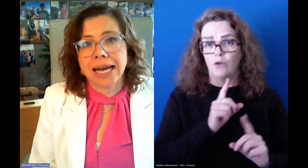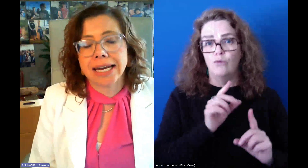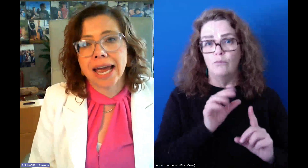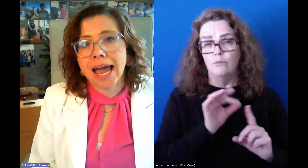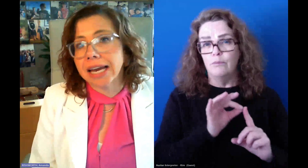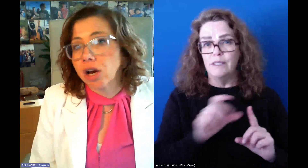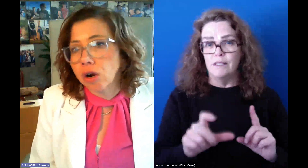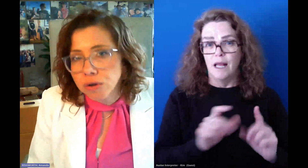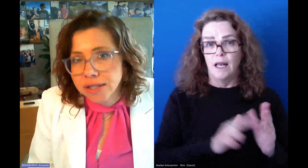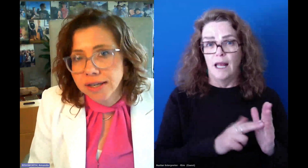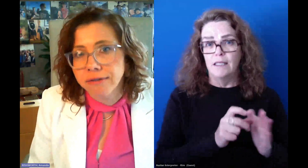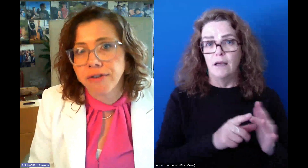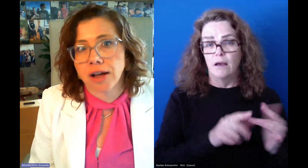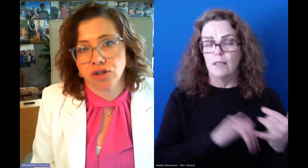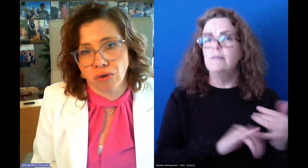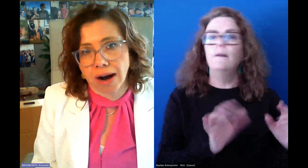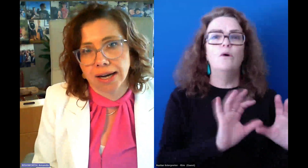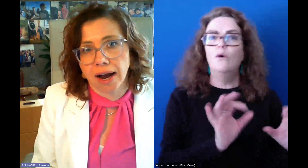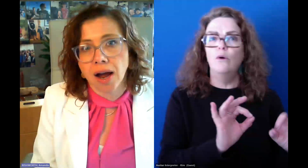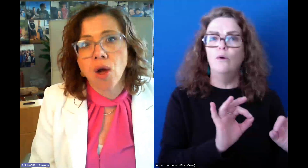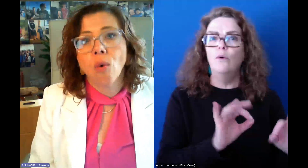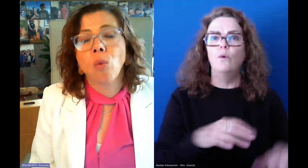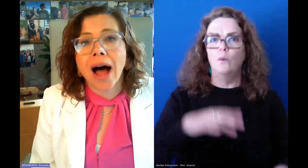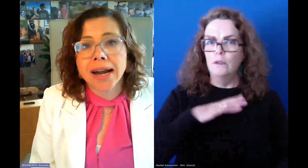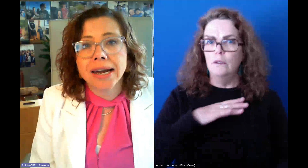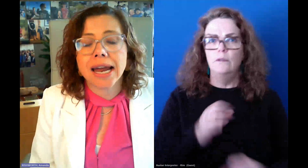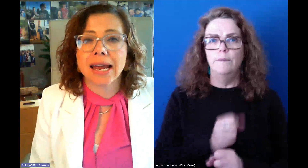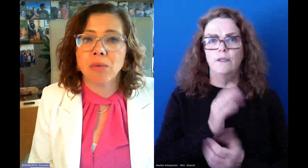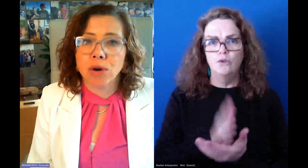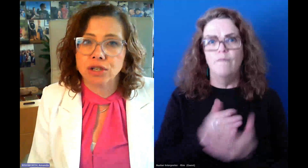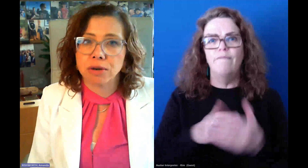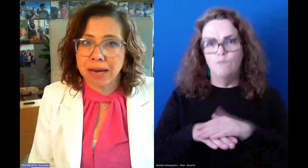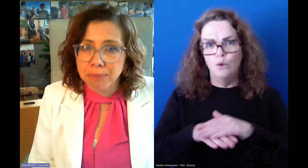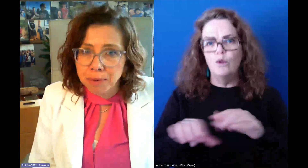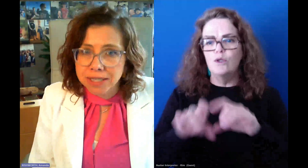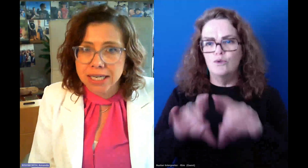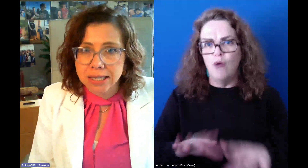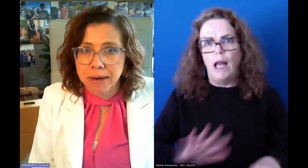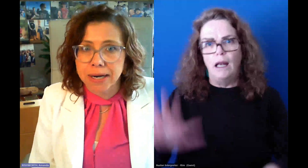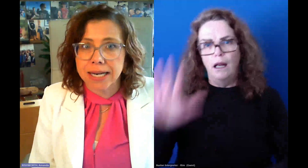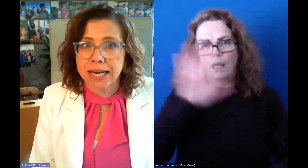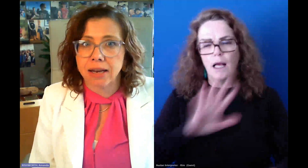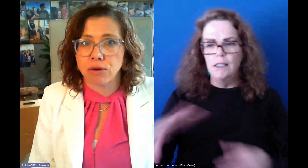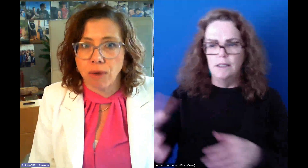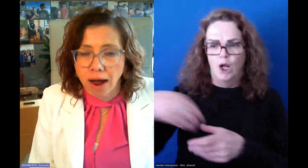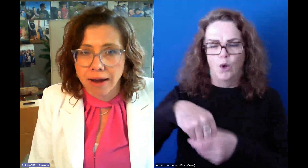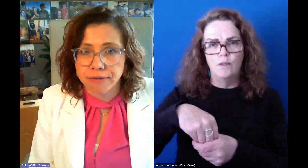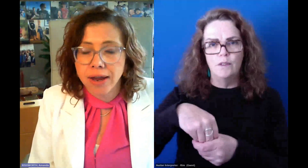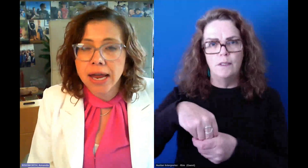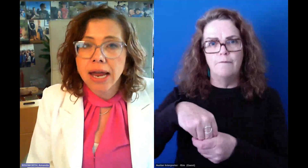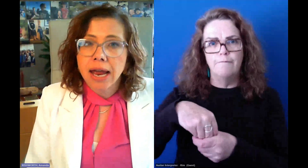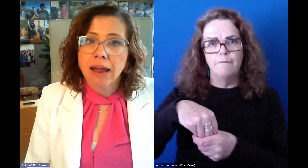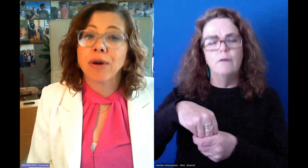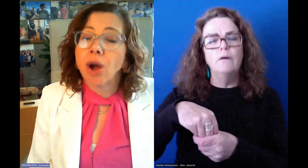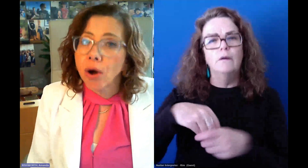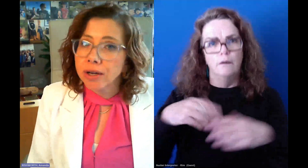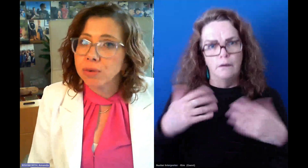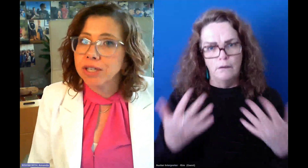make an inclusive Australia one in which people with disability can thrive. If we're going to